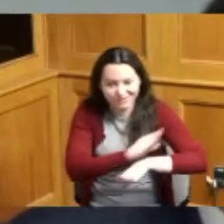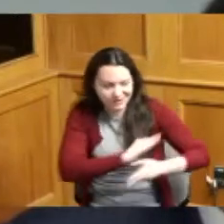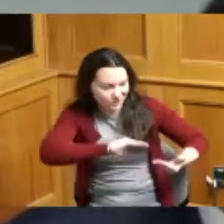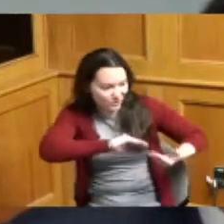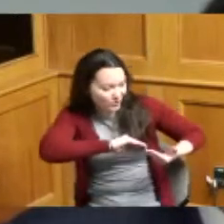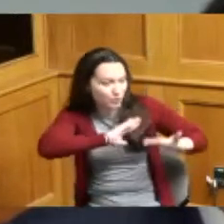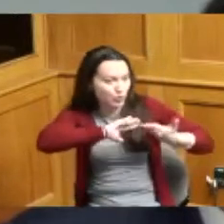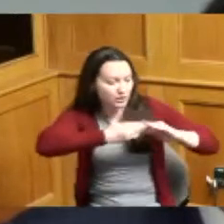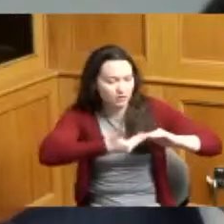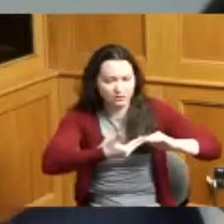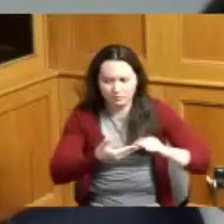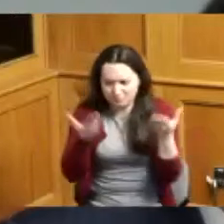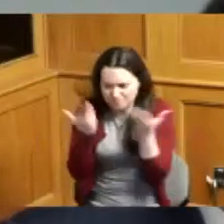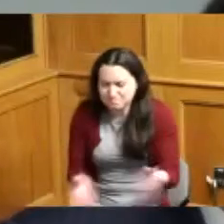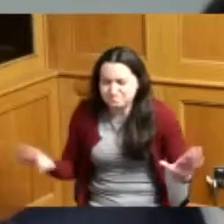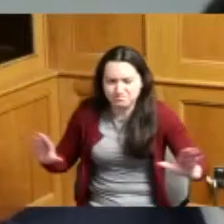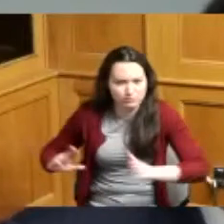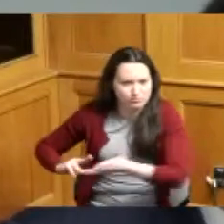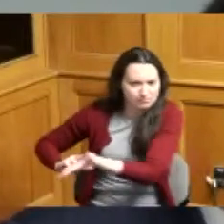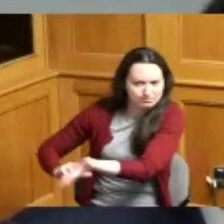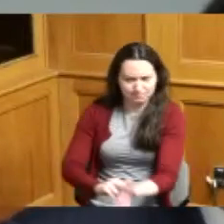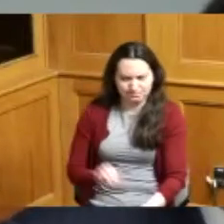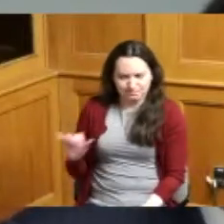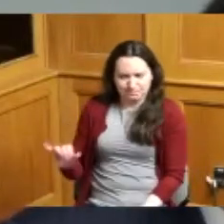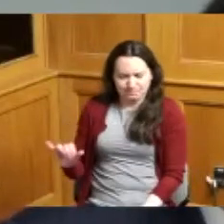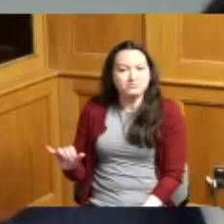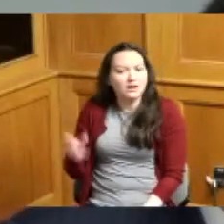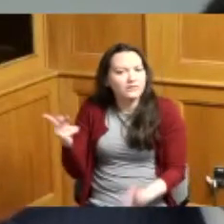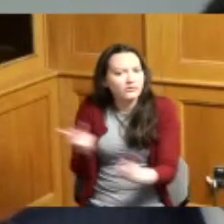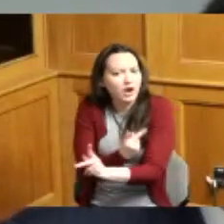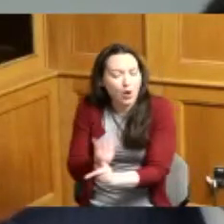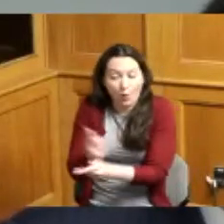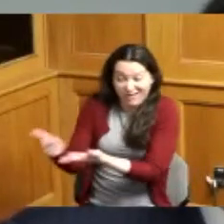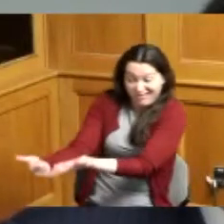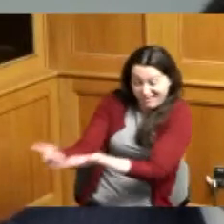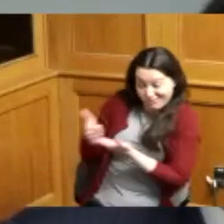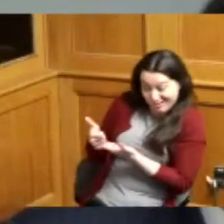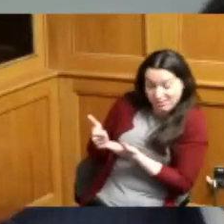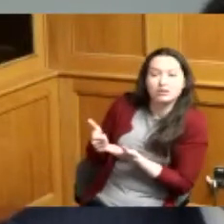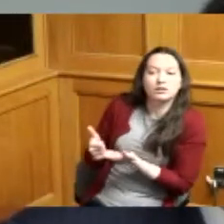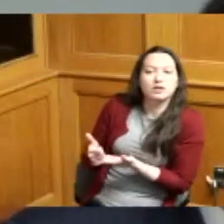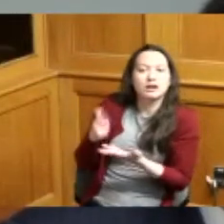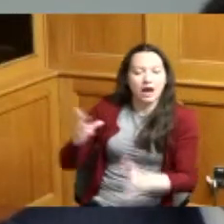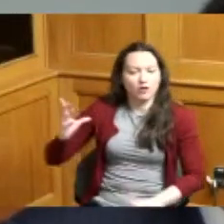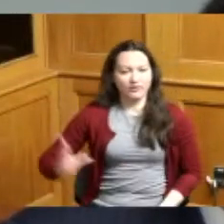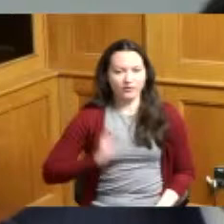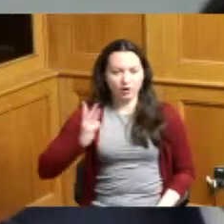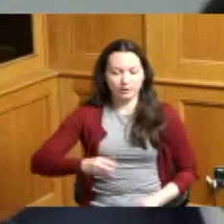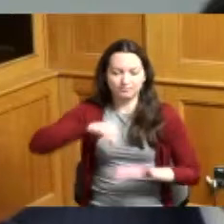in the in broader civic community uh to assist with and that is now formalized more effectively